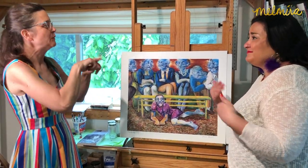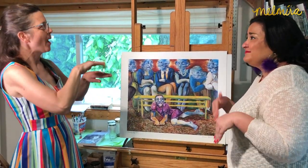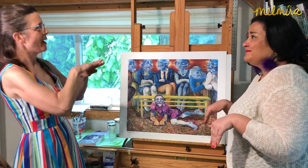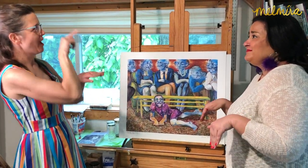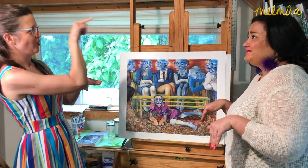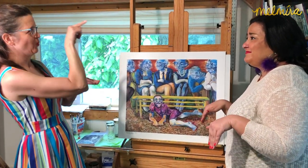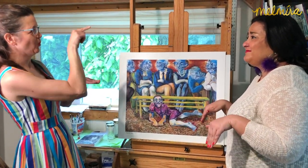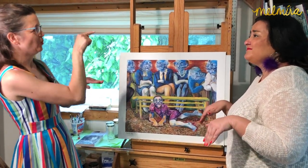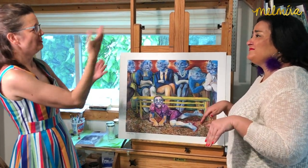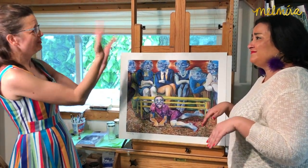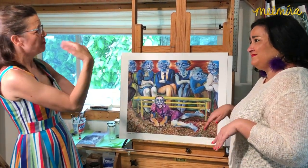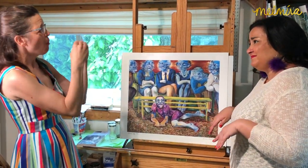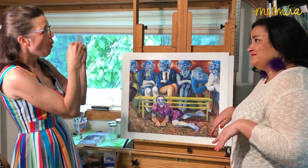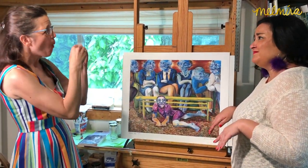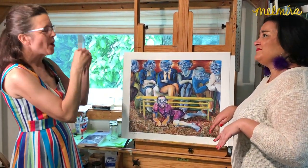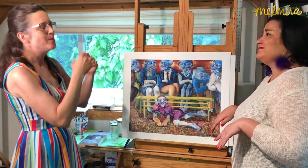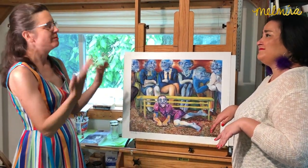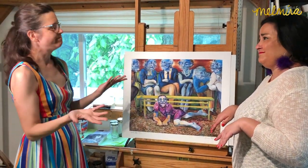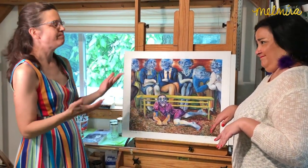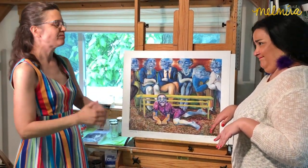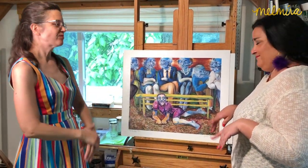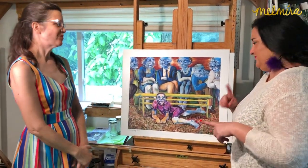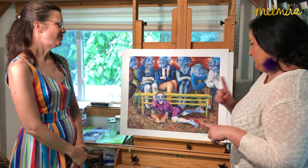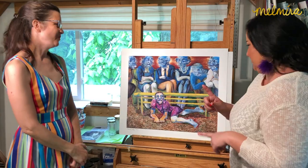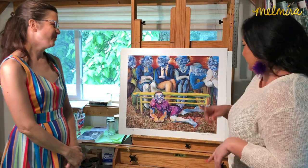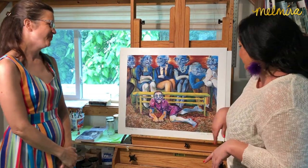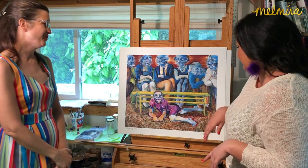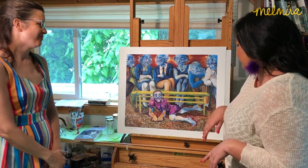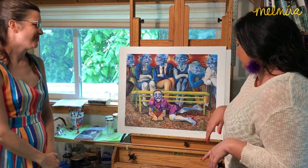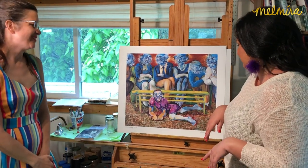"But I depend on you to give me more." -Exactly.